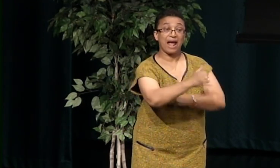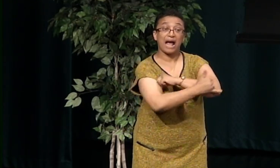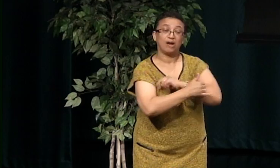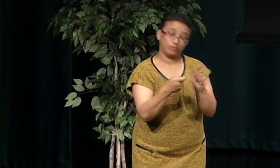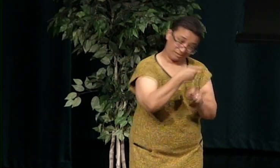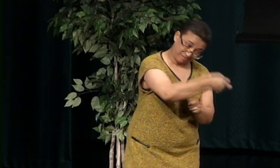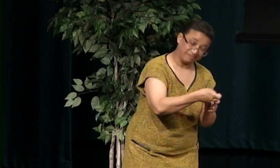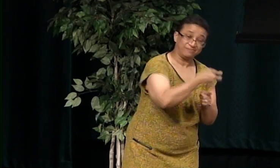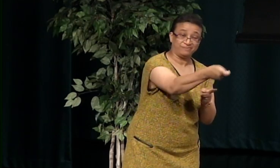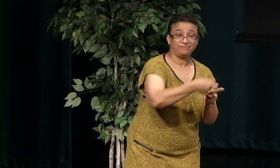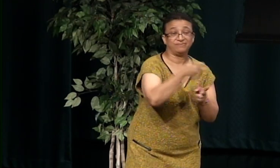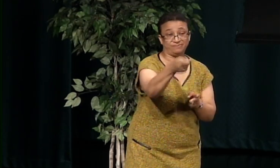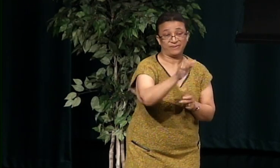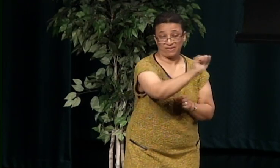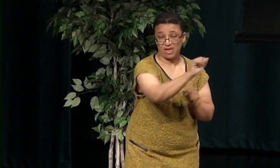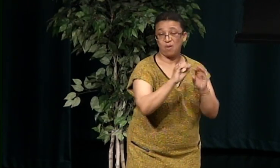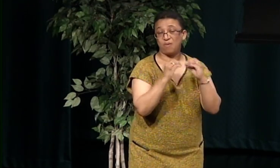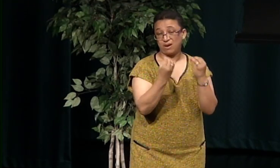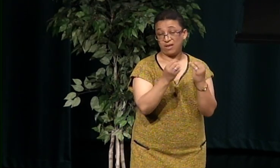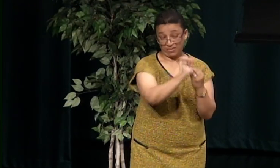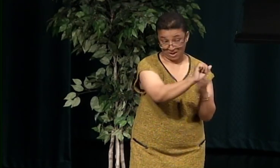Those meetings and the travel for that is not funded